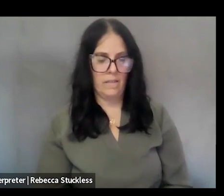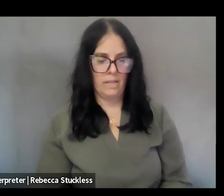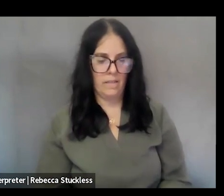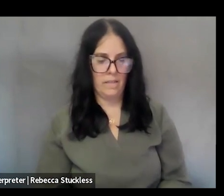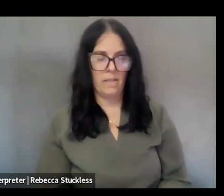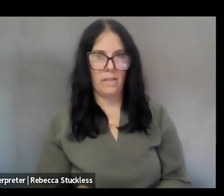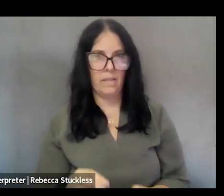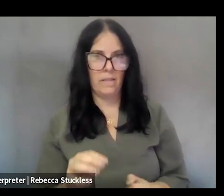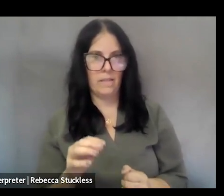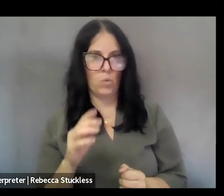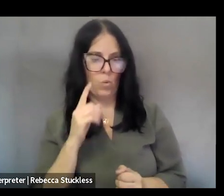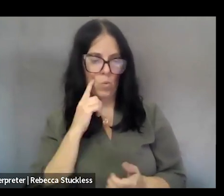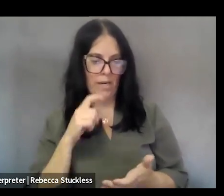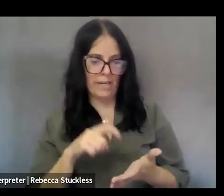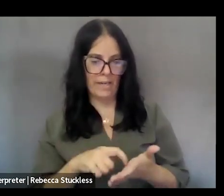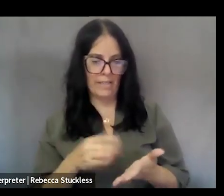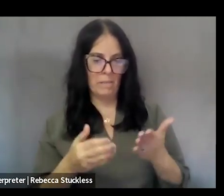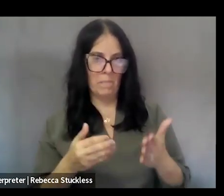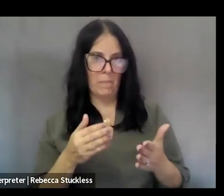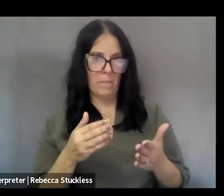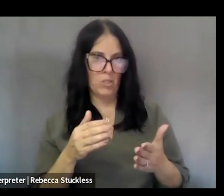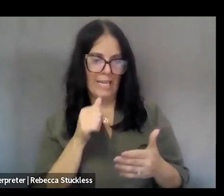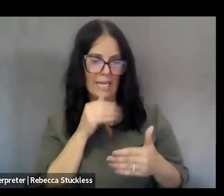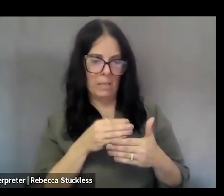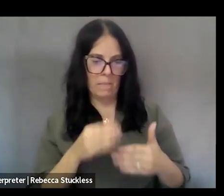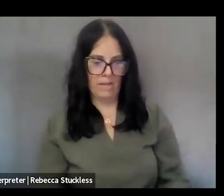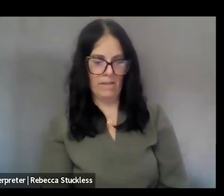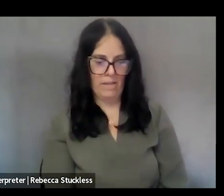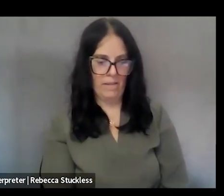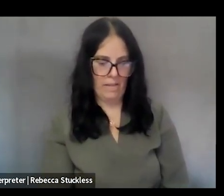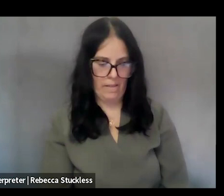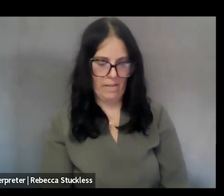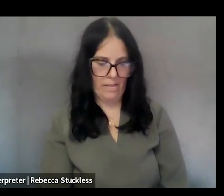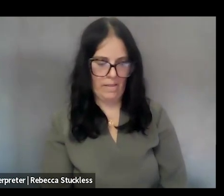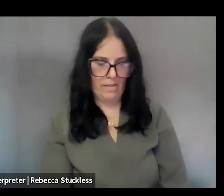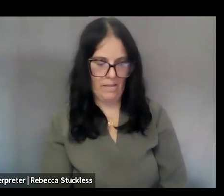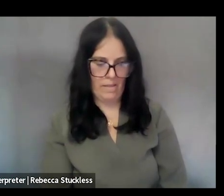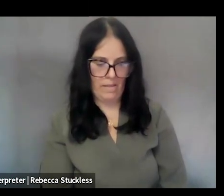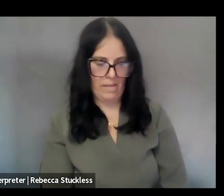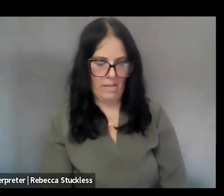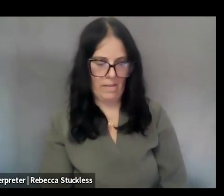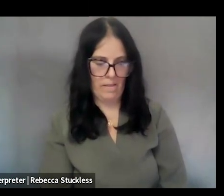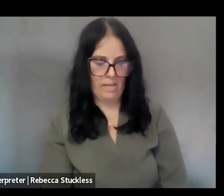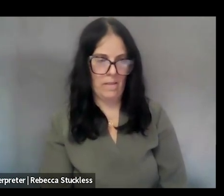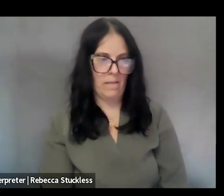may be considered incomplete and could imply that the disability does not exist and so we're